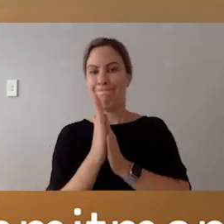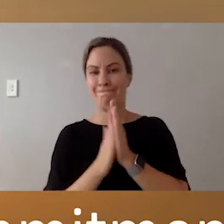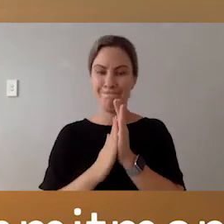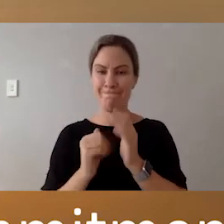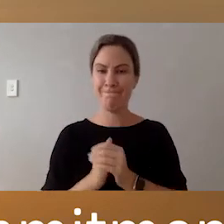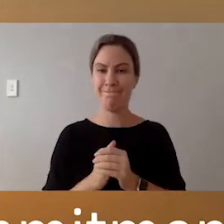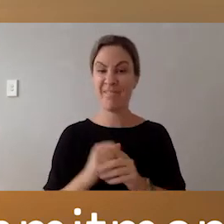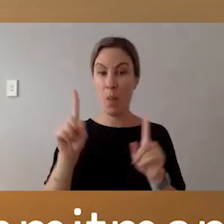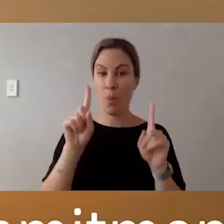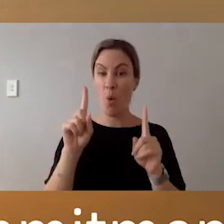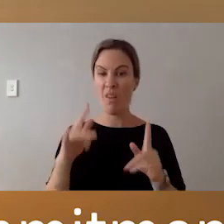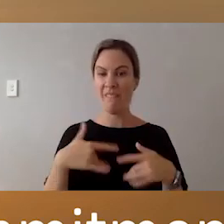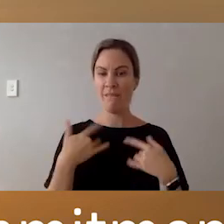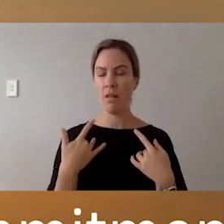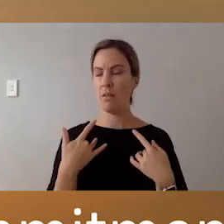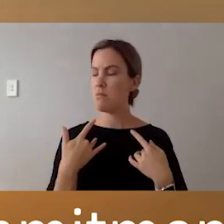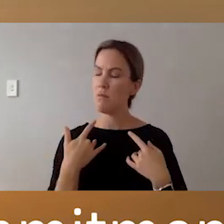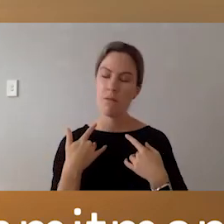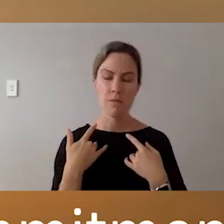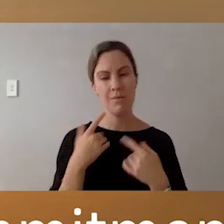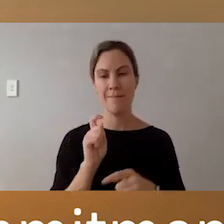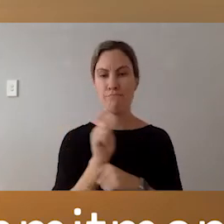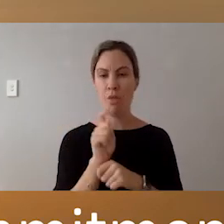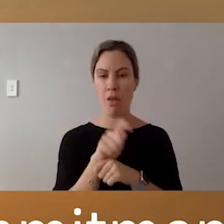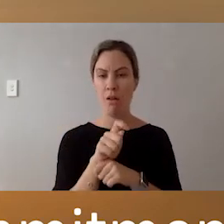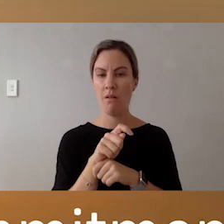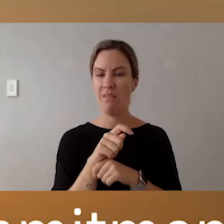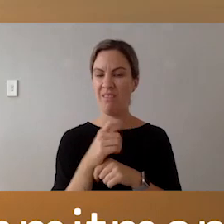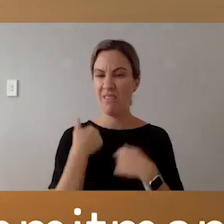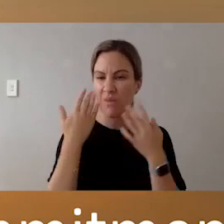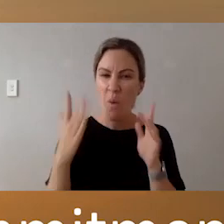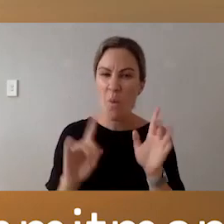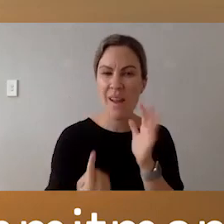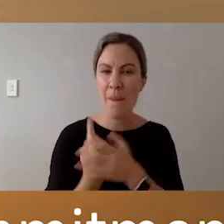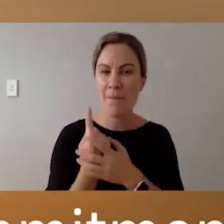to think, "Ugh, why bother? I'm not sure what's going to happen." You